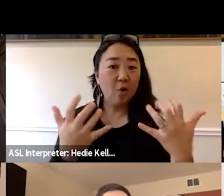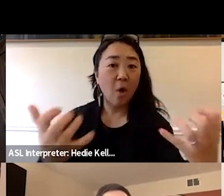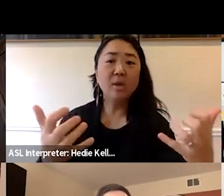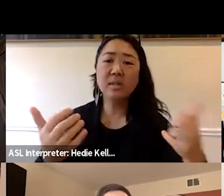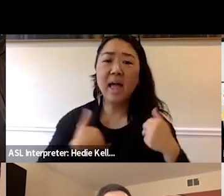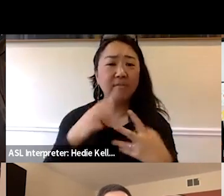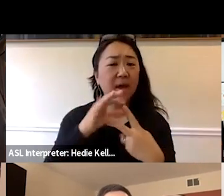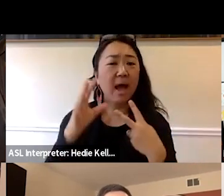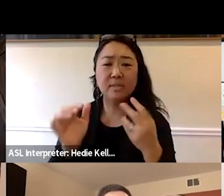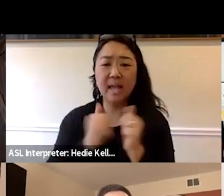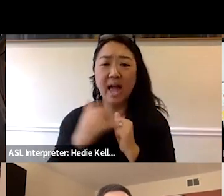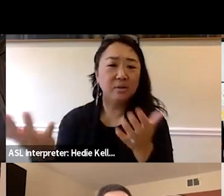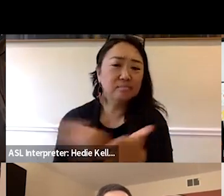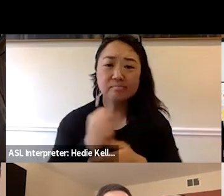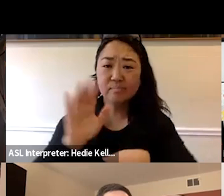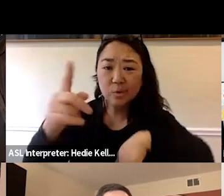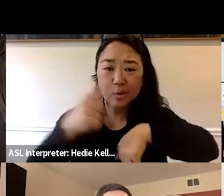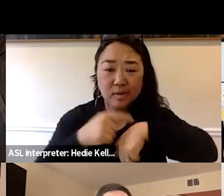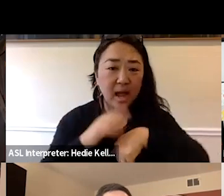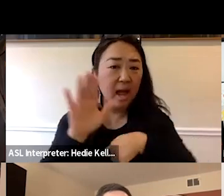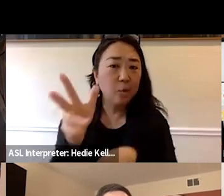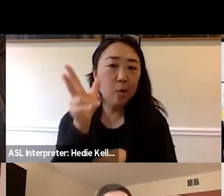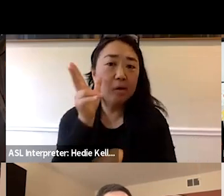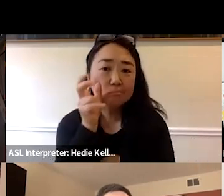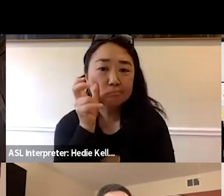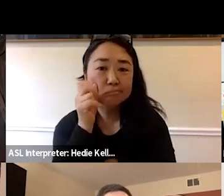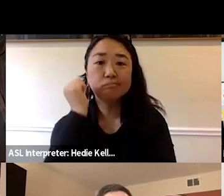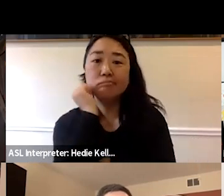their time and to spend their learning engagement, and we really appreciate